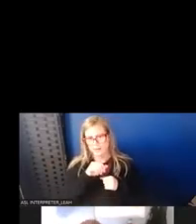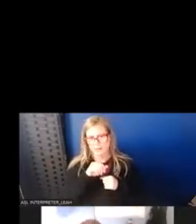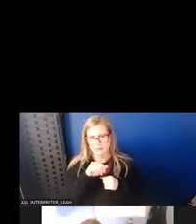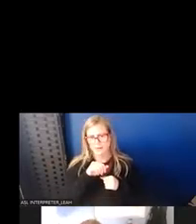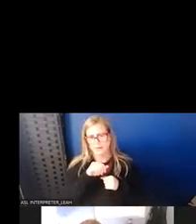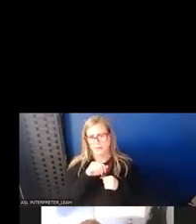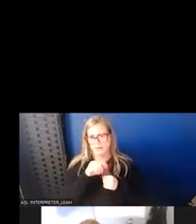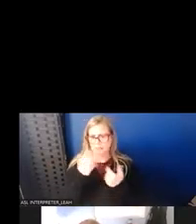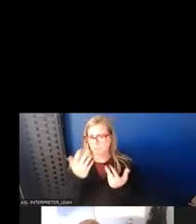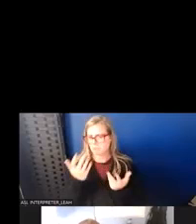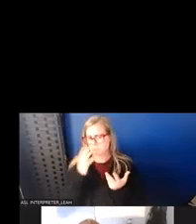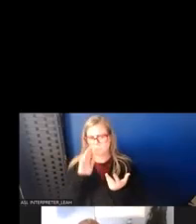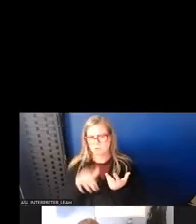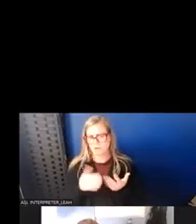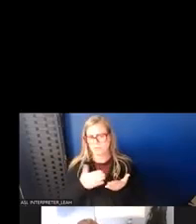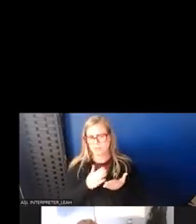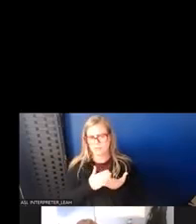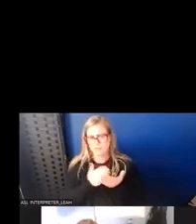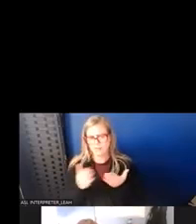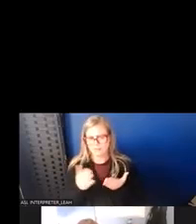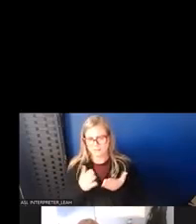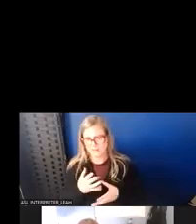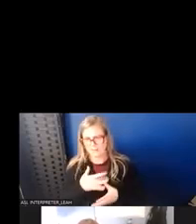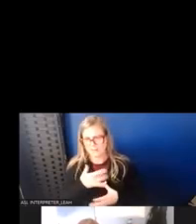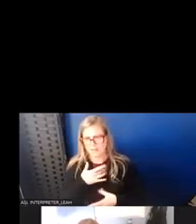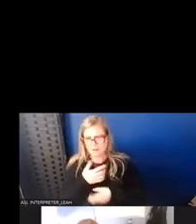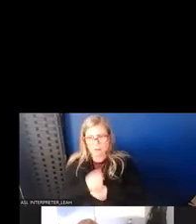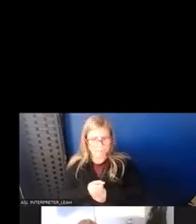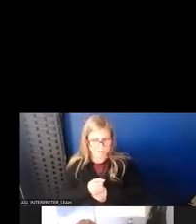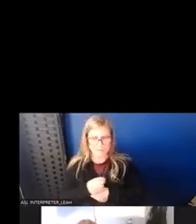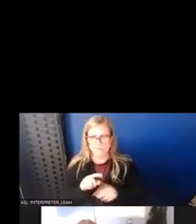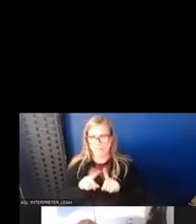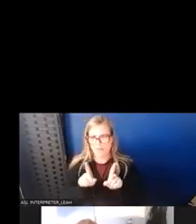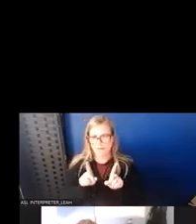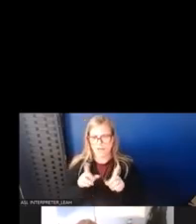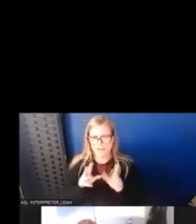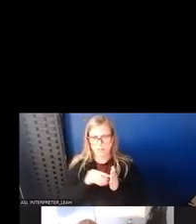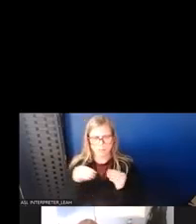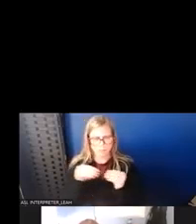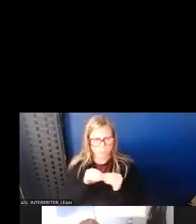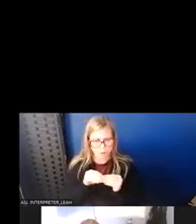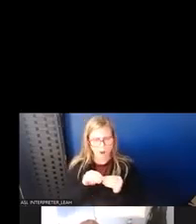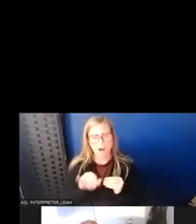you know, things that they felt confident in, but then when they learn more, they learned that they needed to learn more?